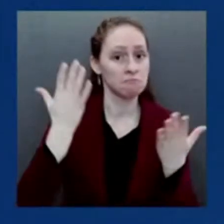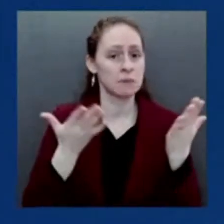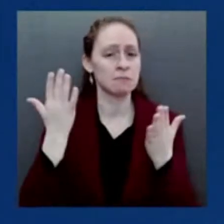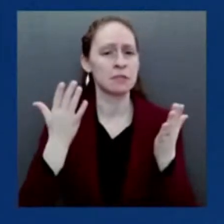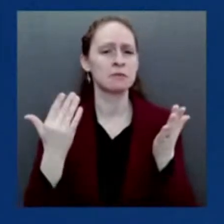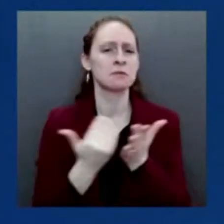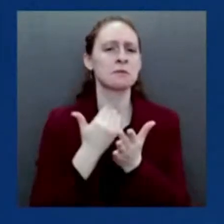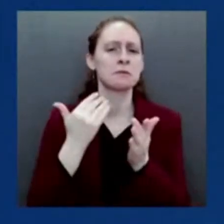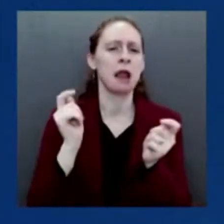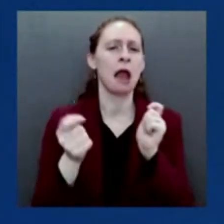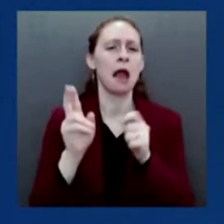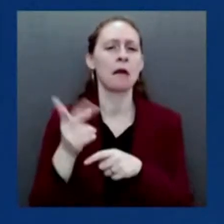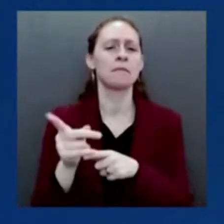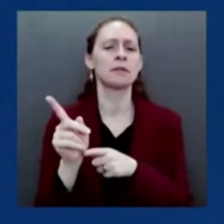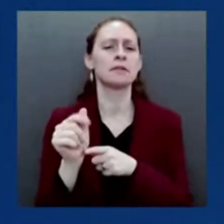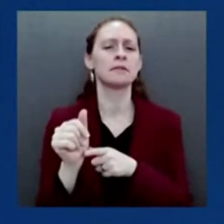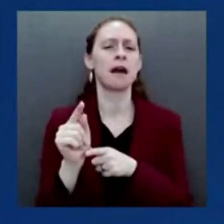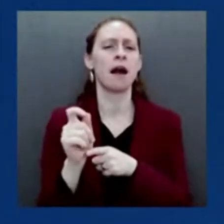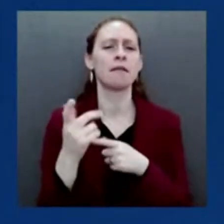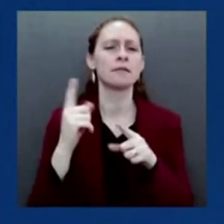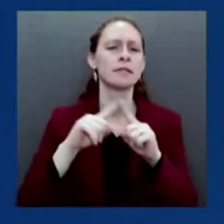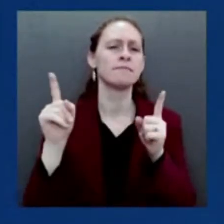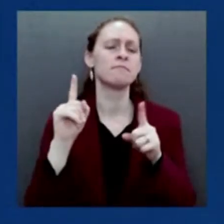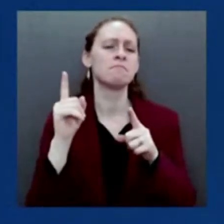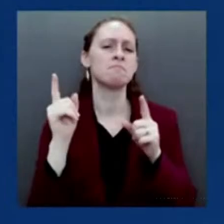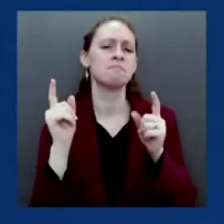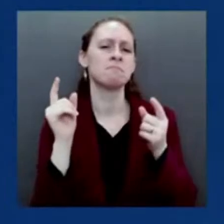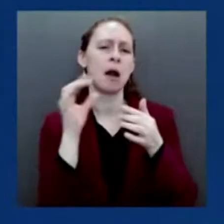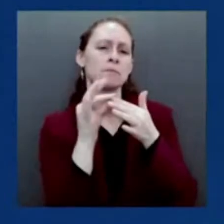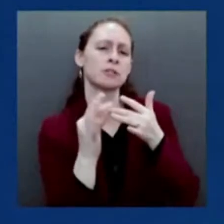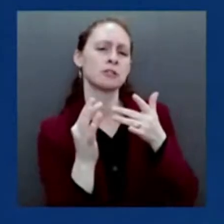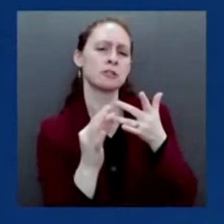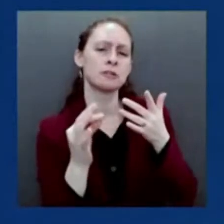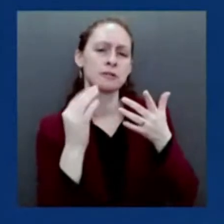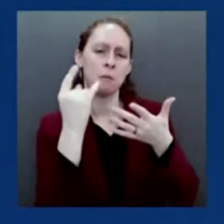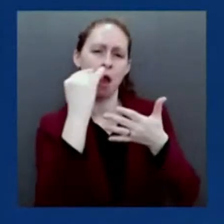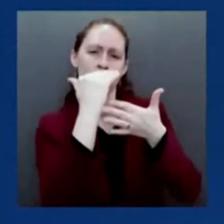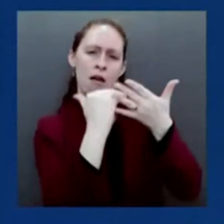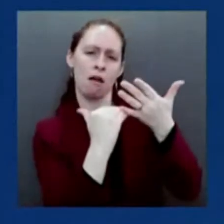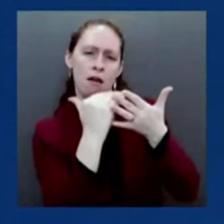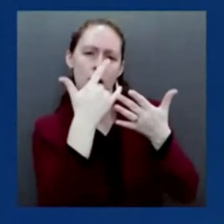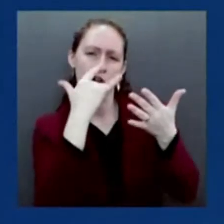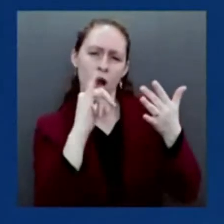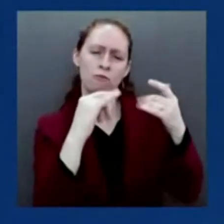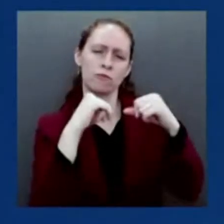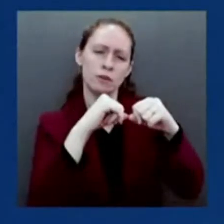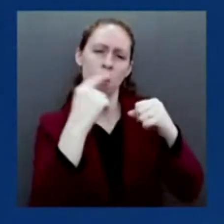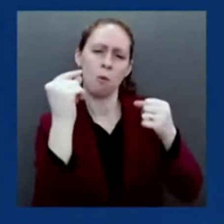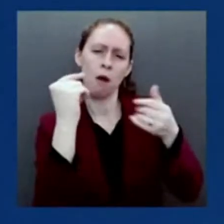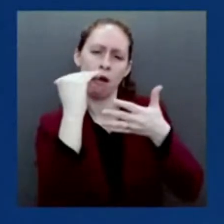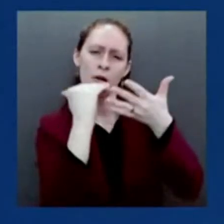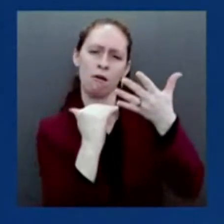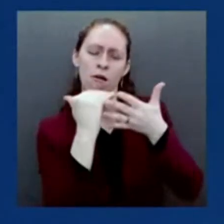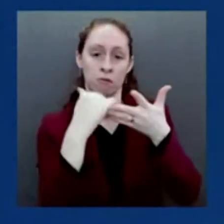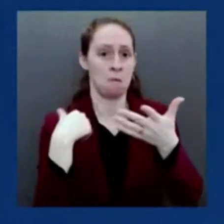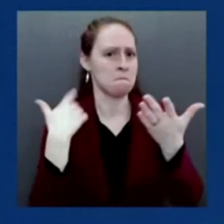PREPARING AN UPDATE TO THE INFORMATION ON OUR MASK WEBSITE